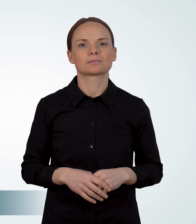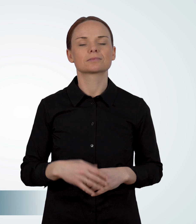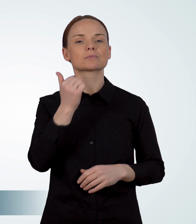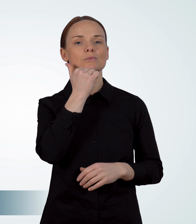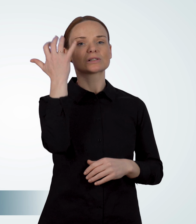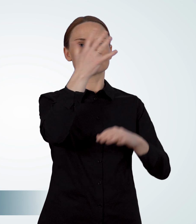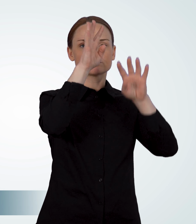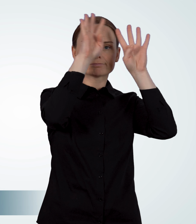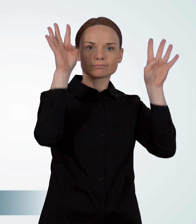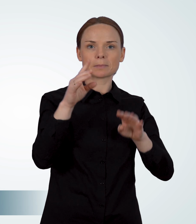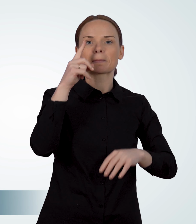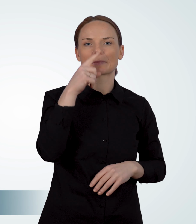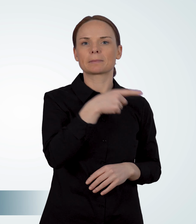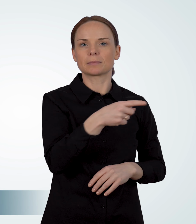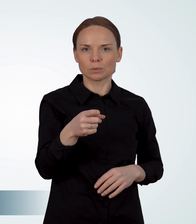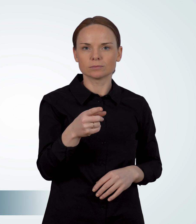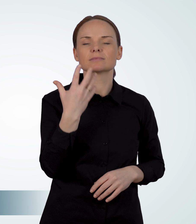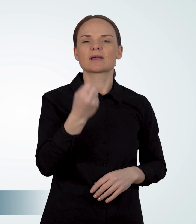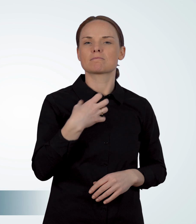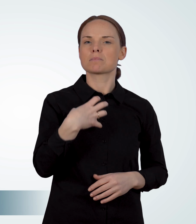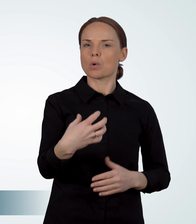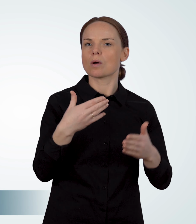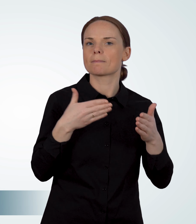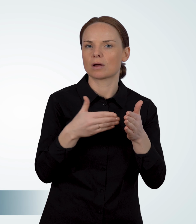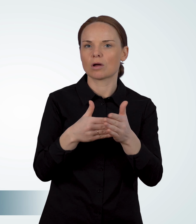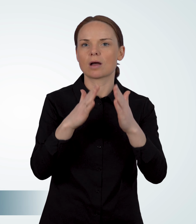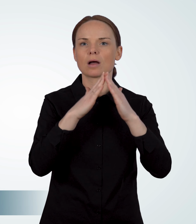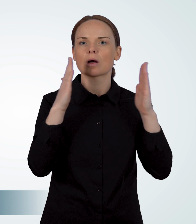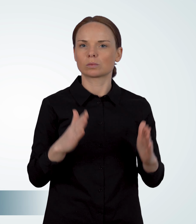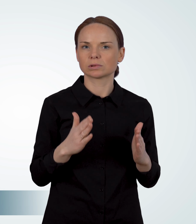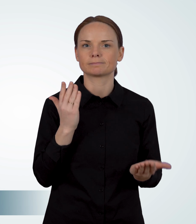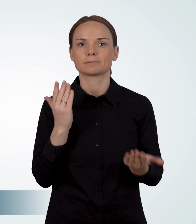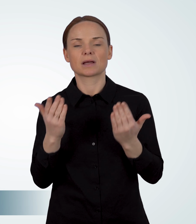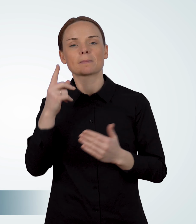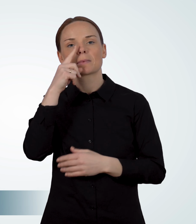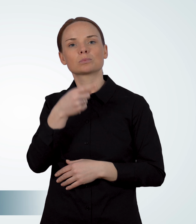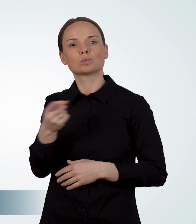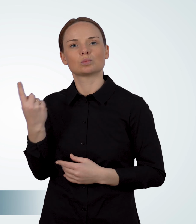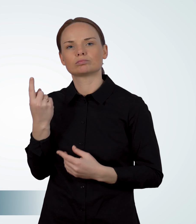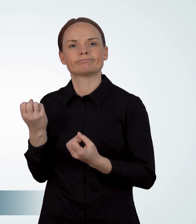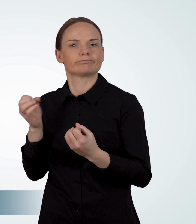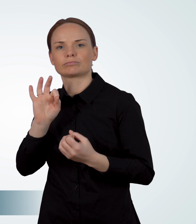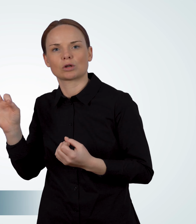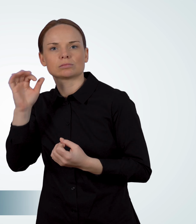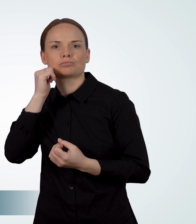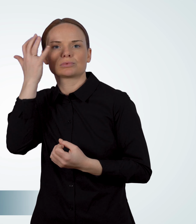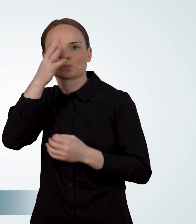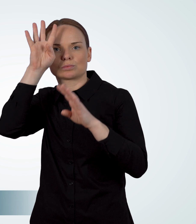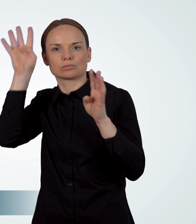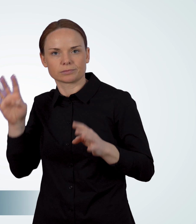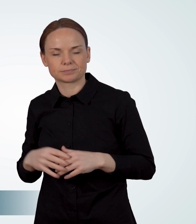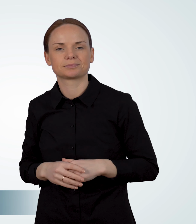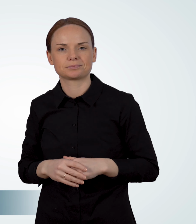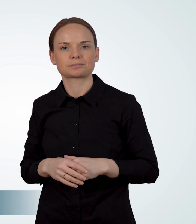Aboriginal and Torres Strait Islander peoples face more housing inequality compared to non-Indigenous Australians.